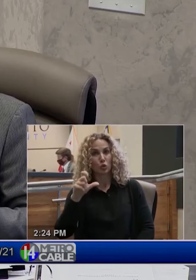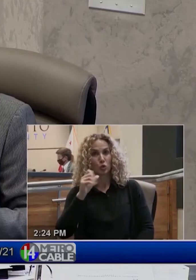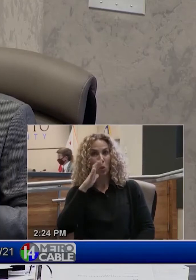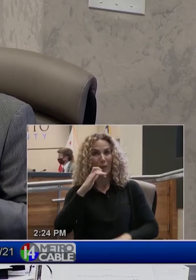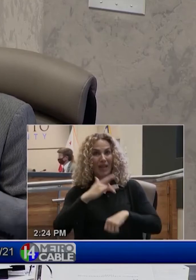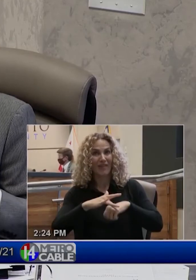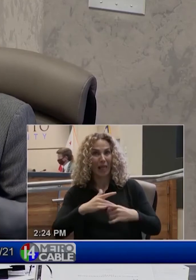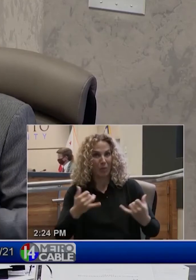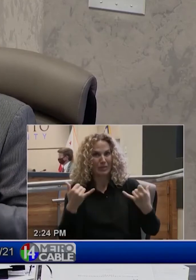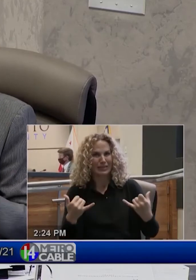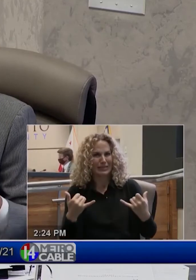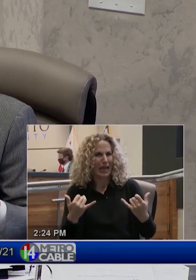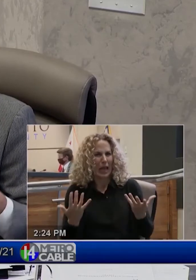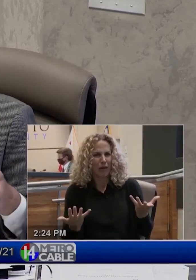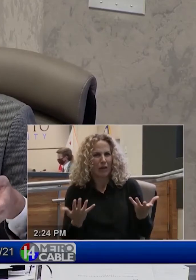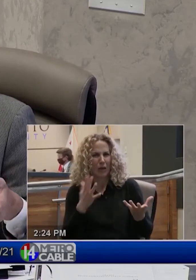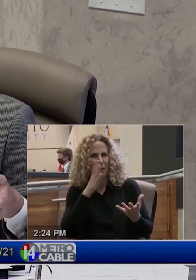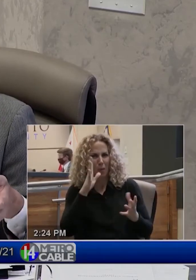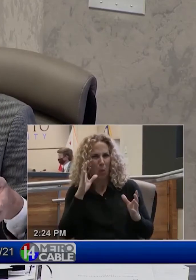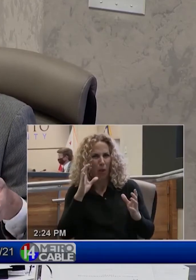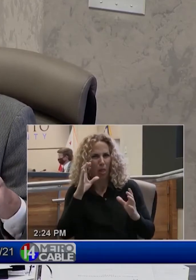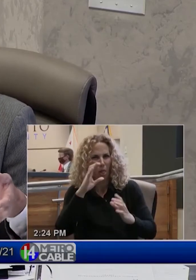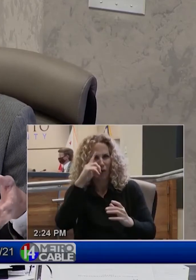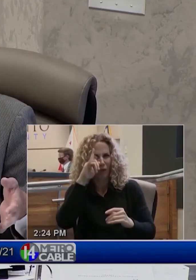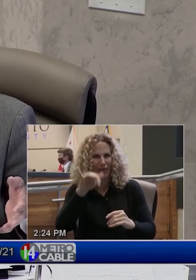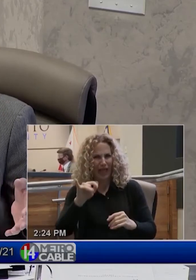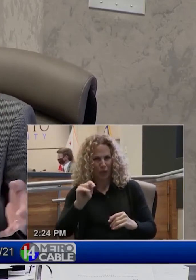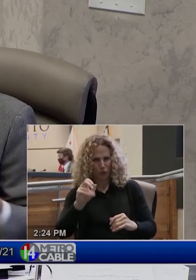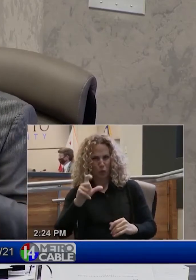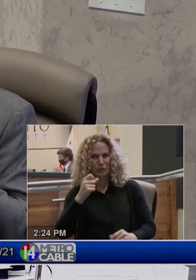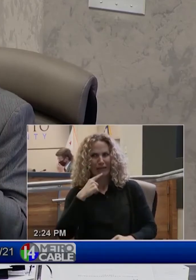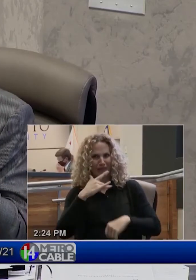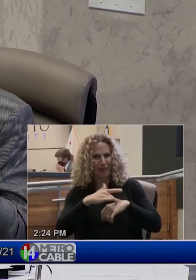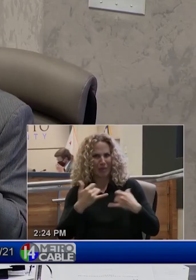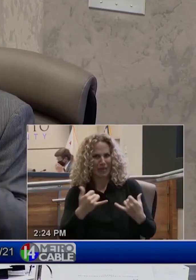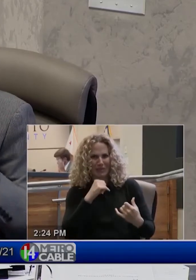THAT FINE. PEOPLE SAY YOU SAID IT. PEOPLE SAY YOU SAID IT. YOU KNOW?